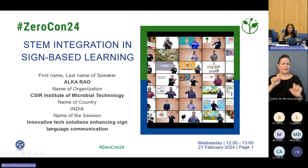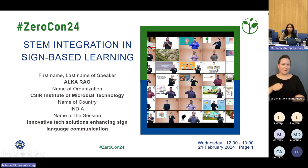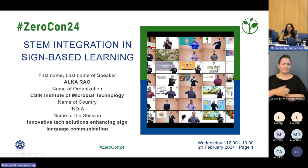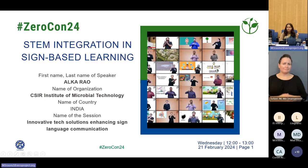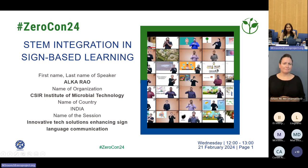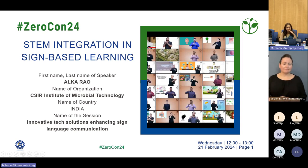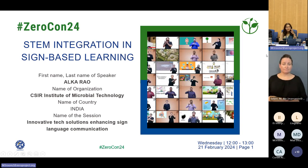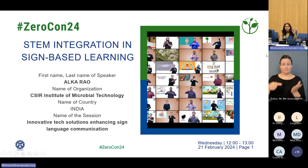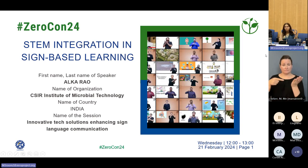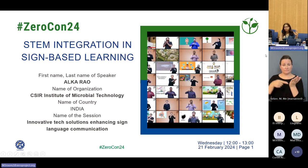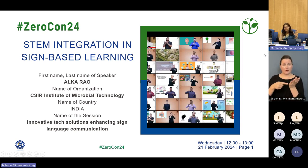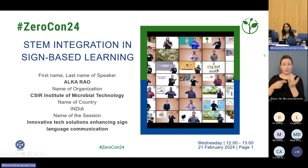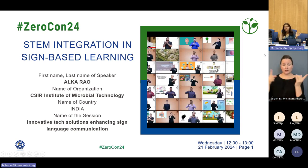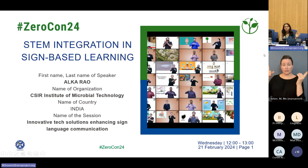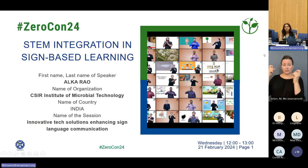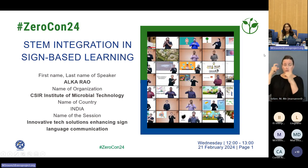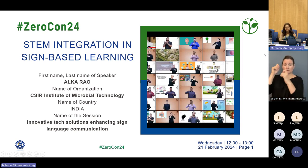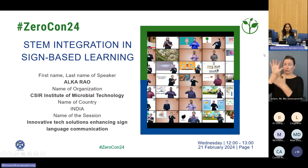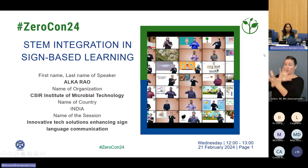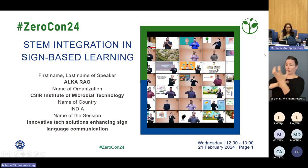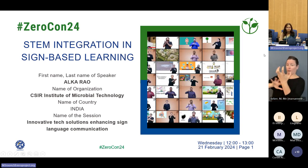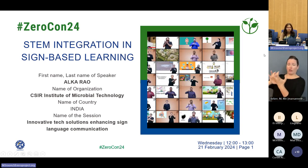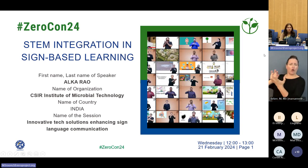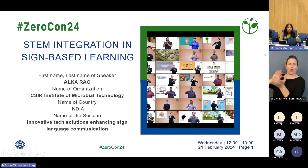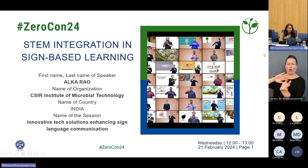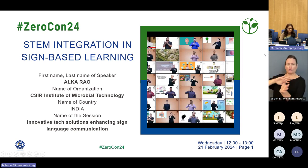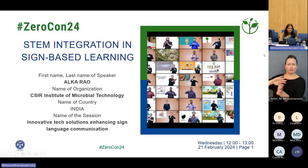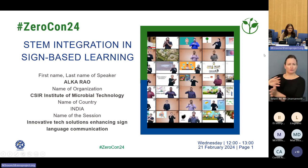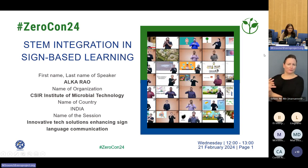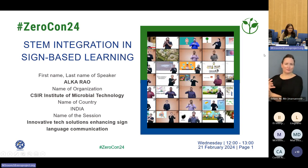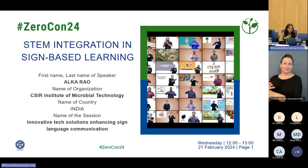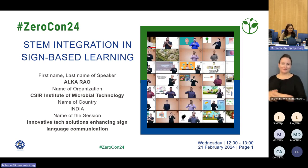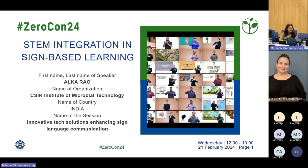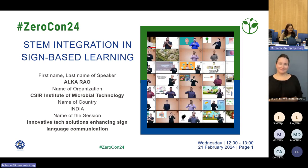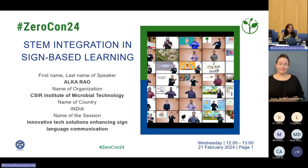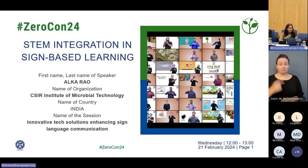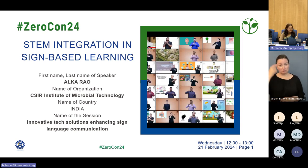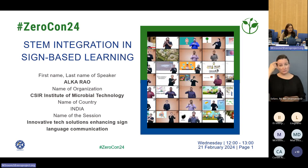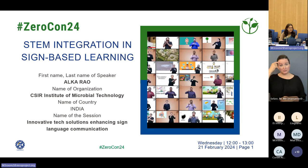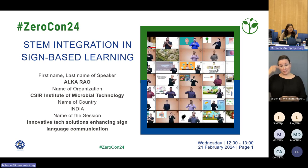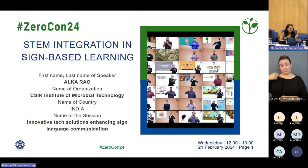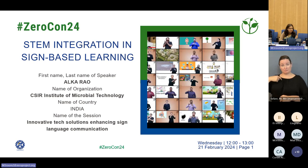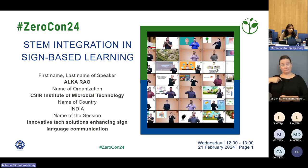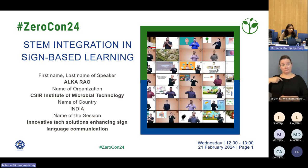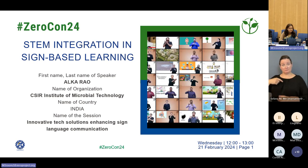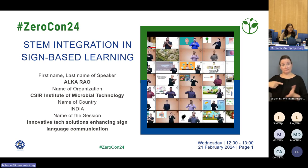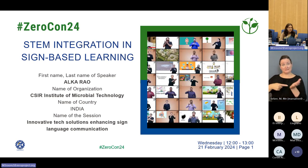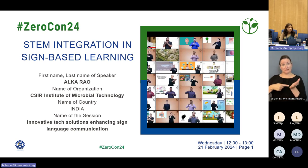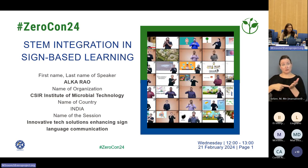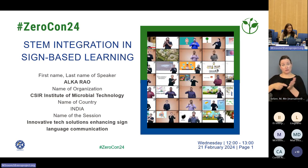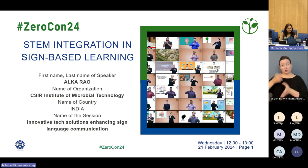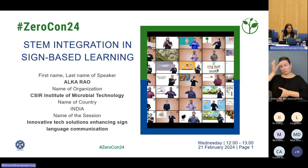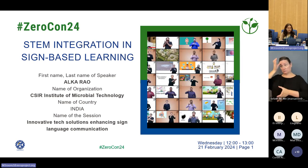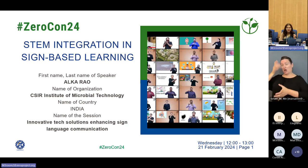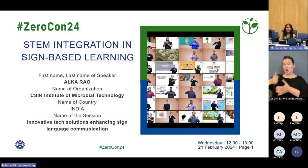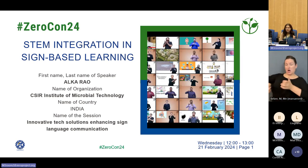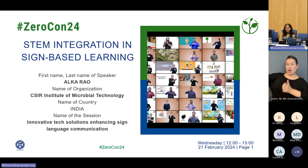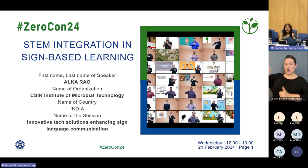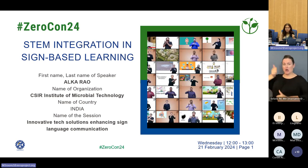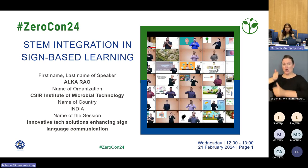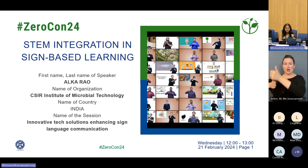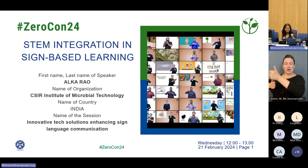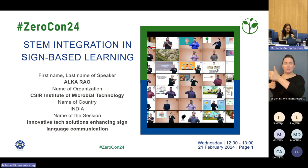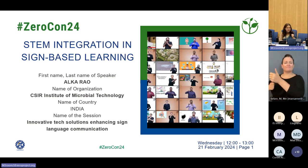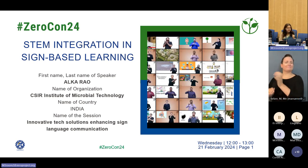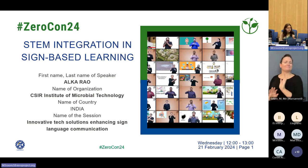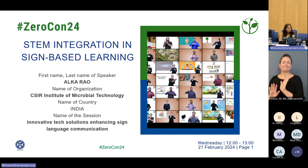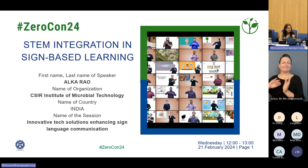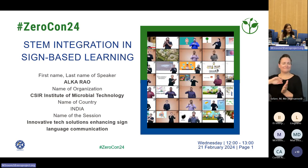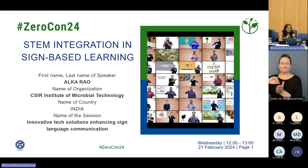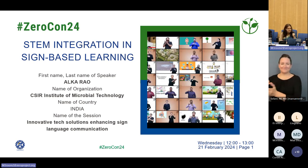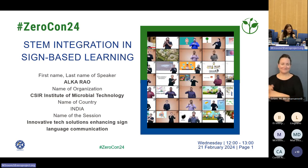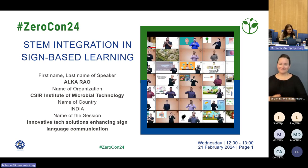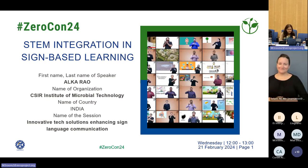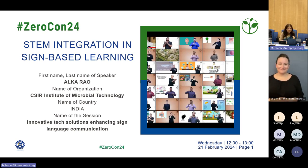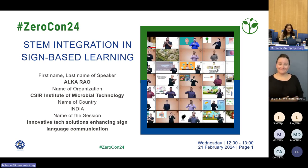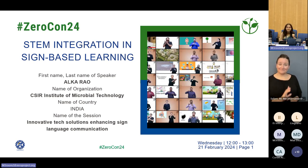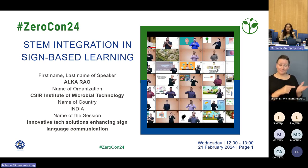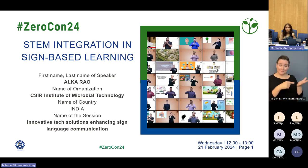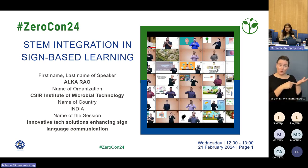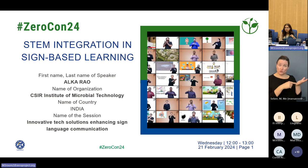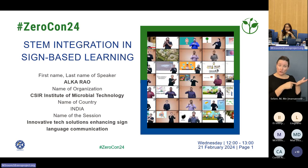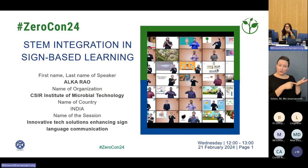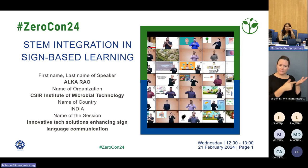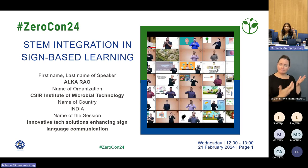or glorious profession jobs. It is about enriching our everyday lives, and understanding the world